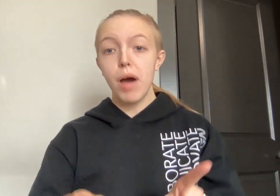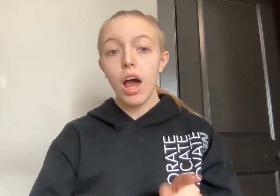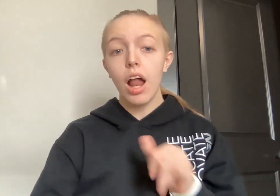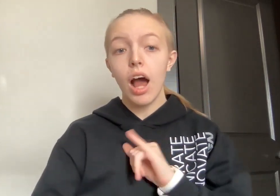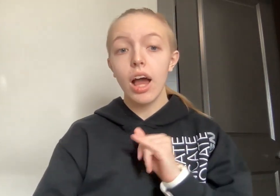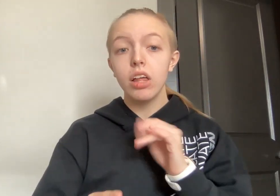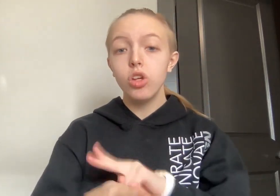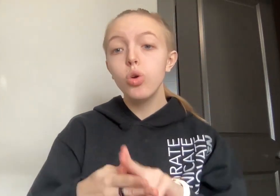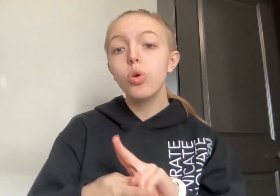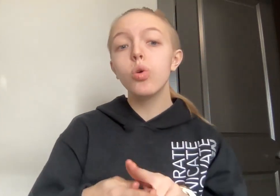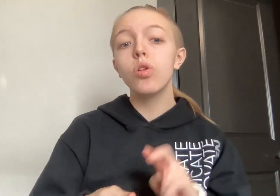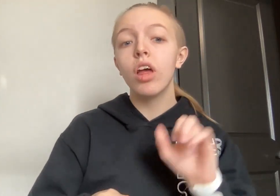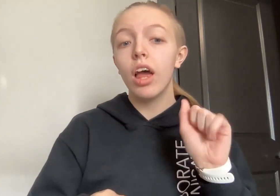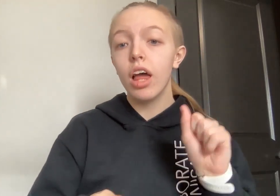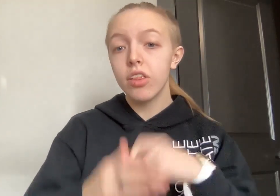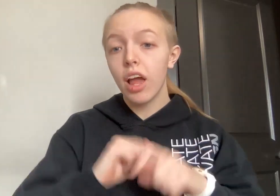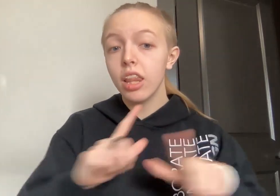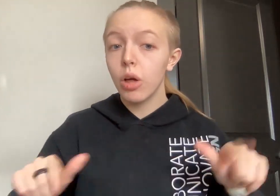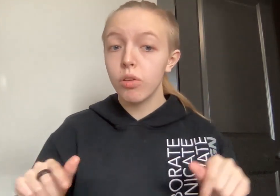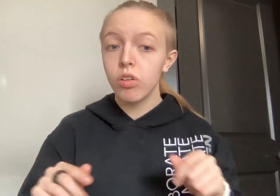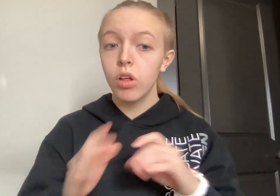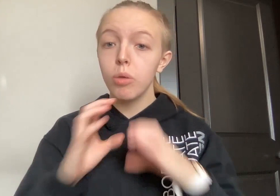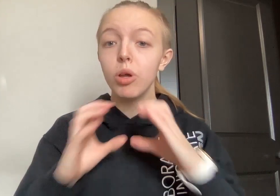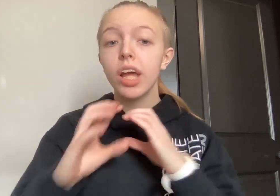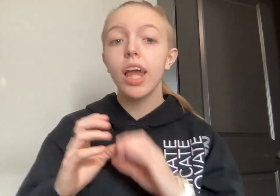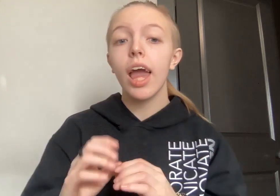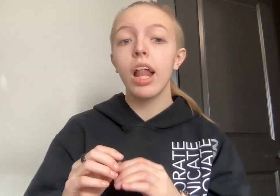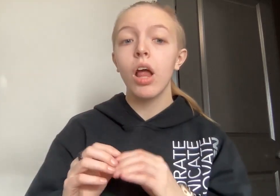But I use sign language to communicate